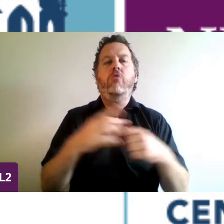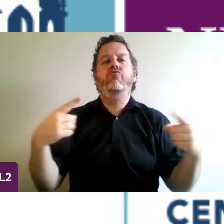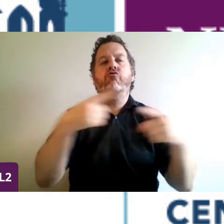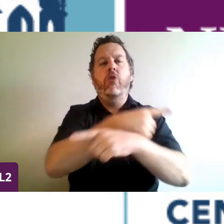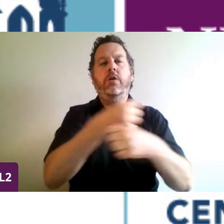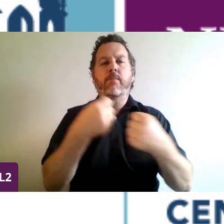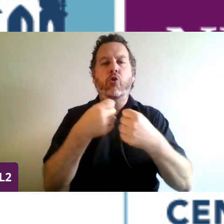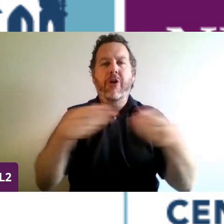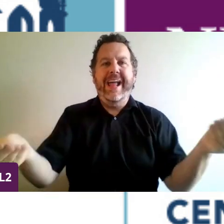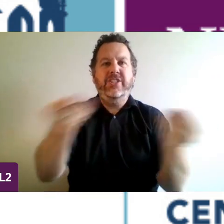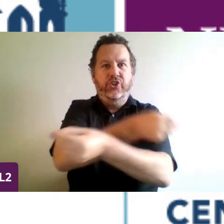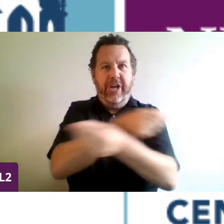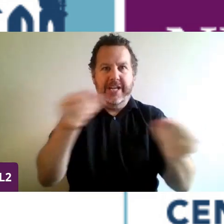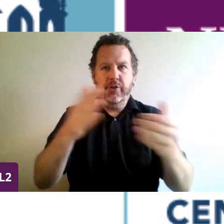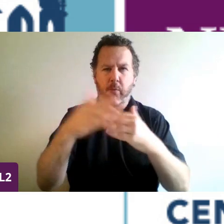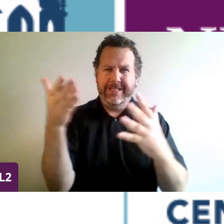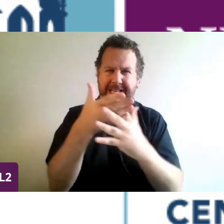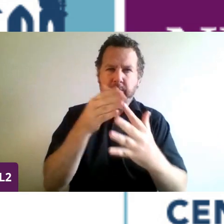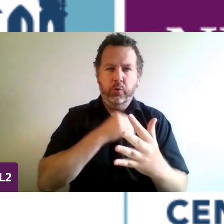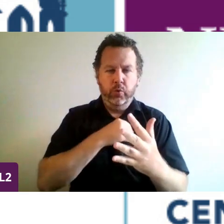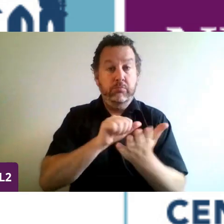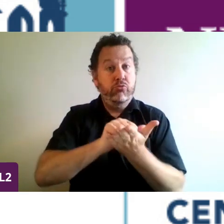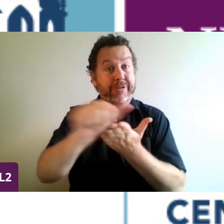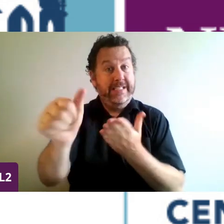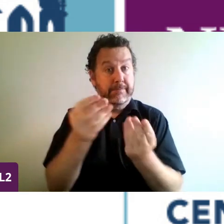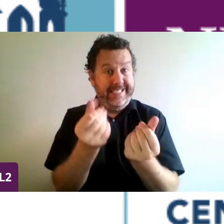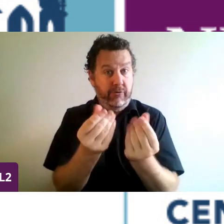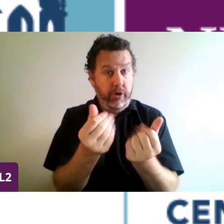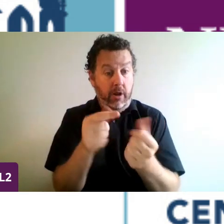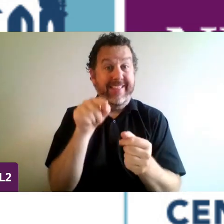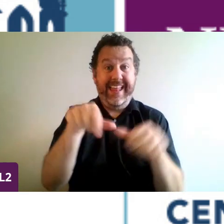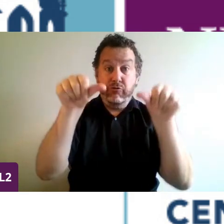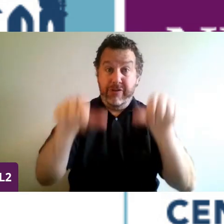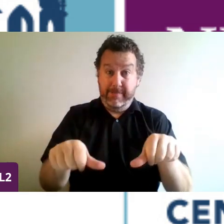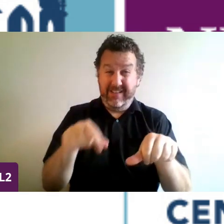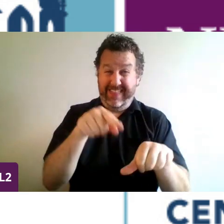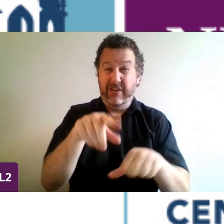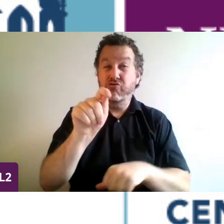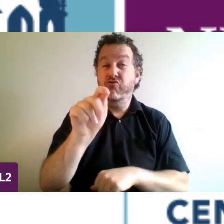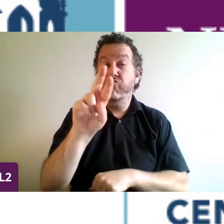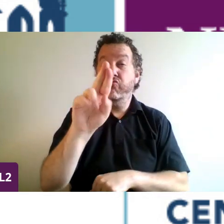That treaty is one that serves blind people, people with vision impairment